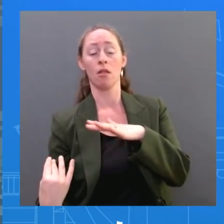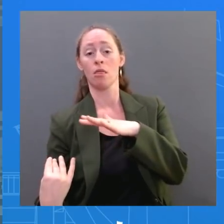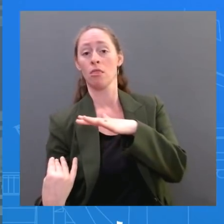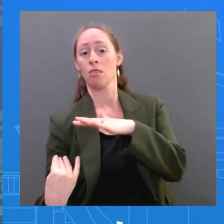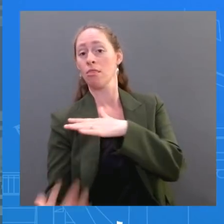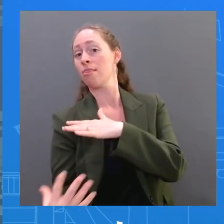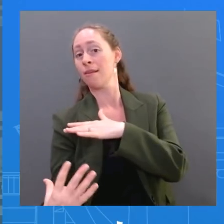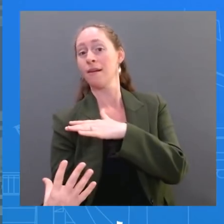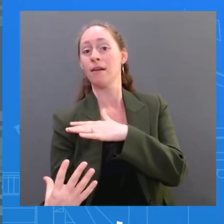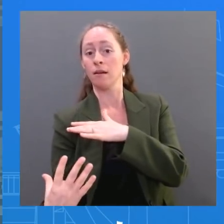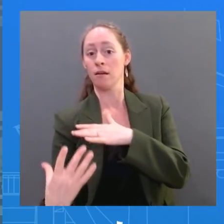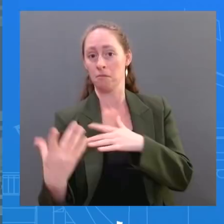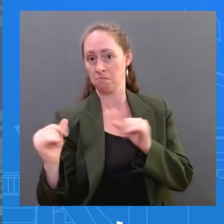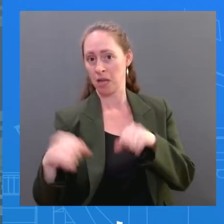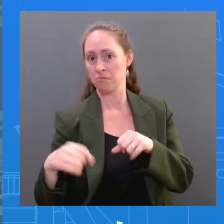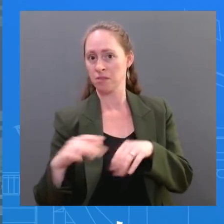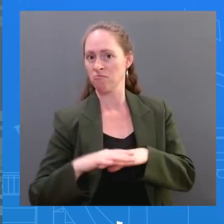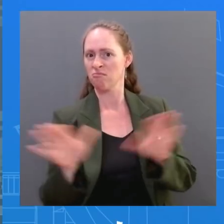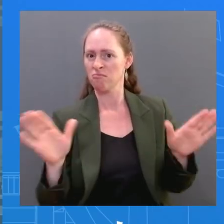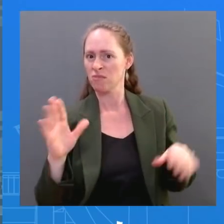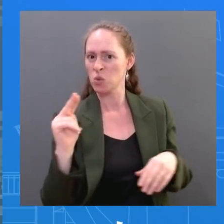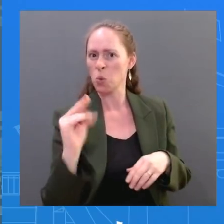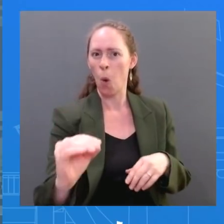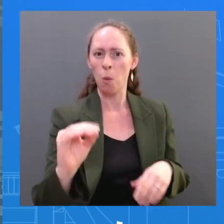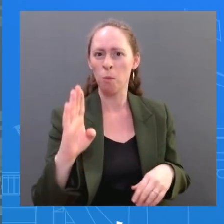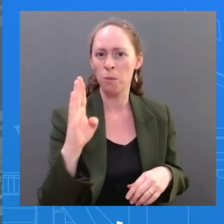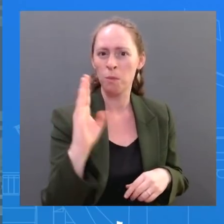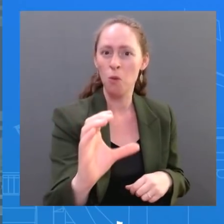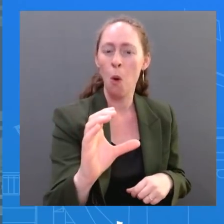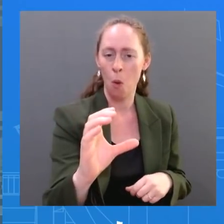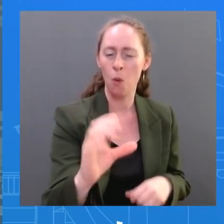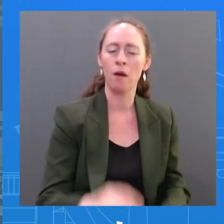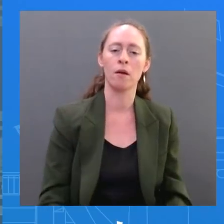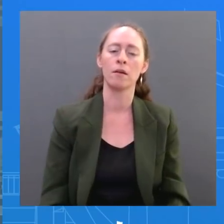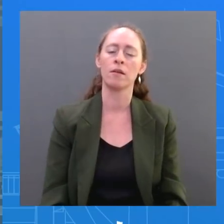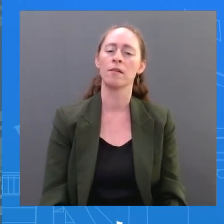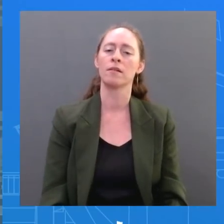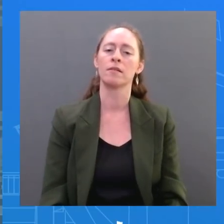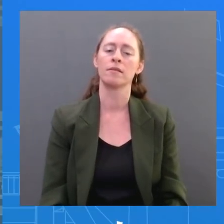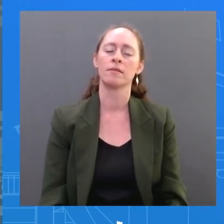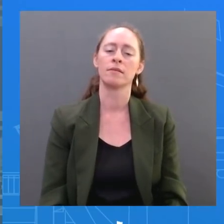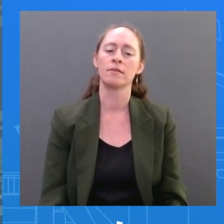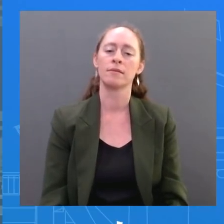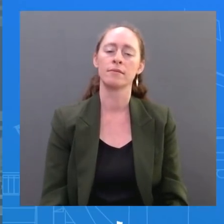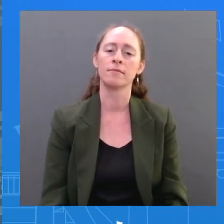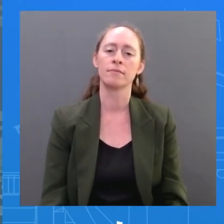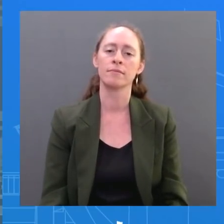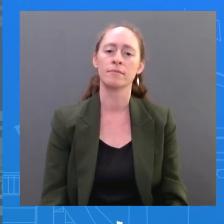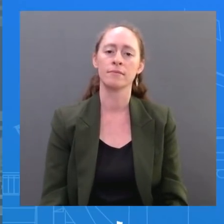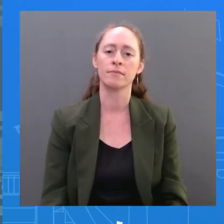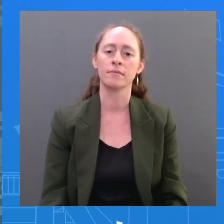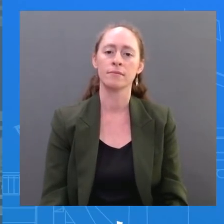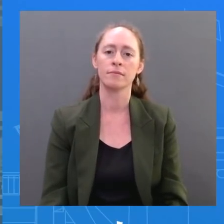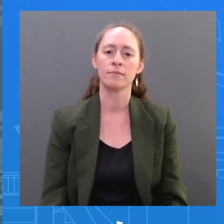So in addition to the immediate actions that the administration took, Secretary of Health and Human Services Becerra